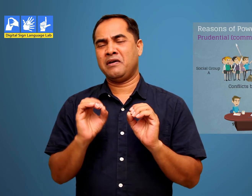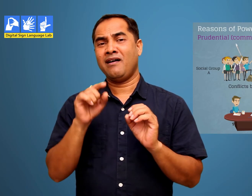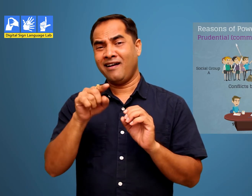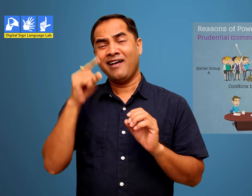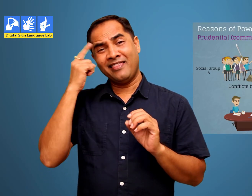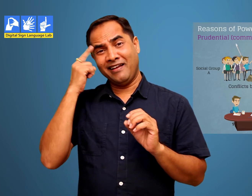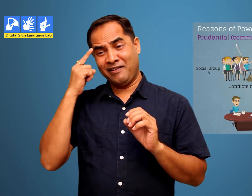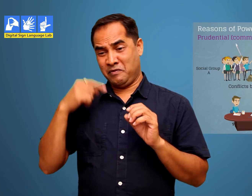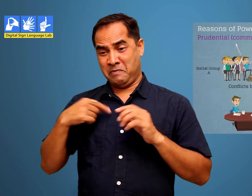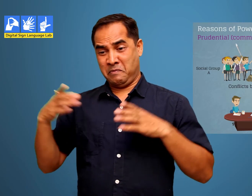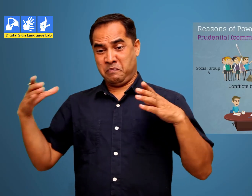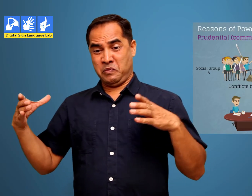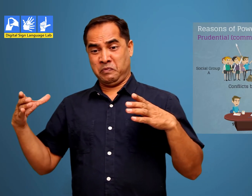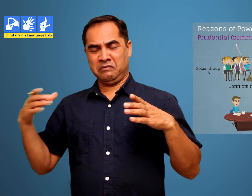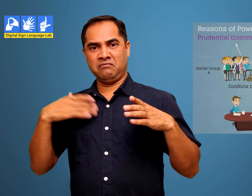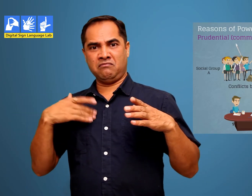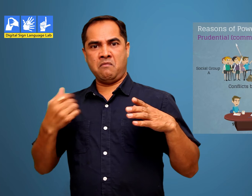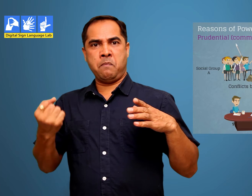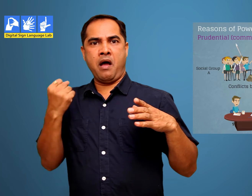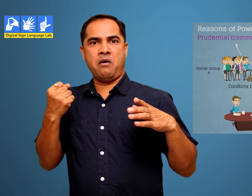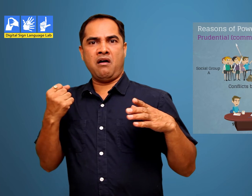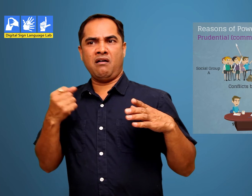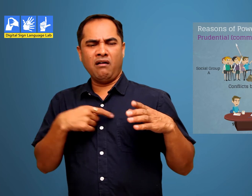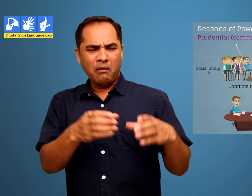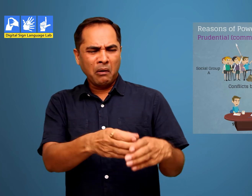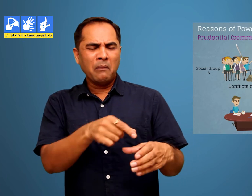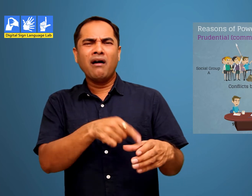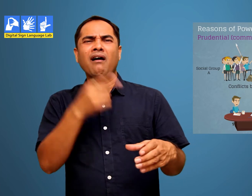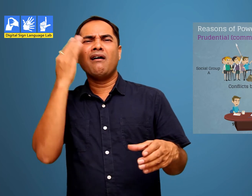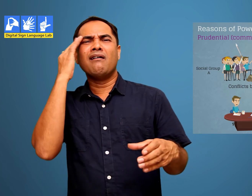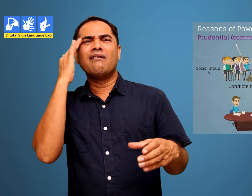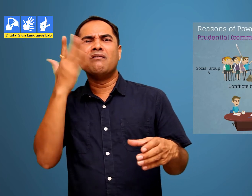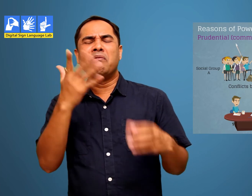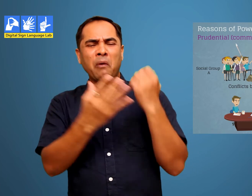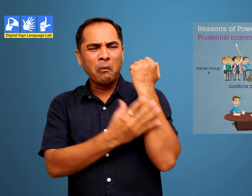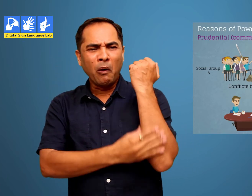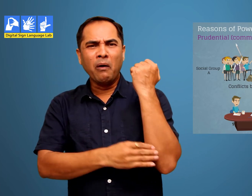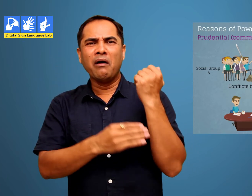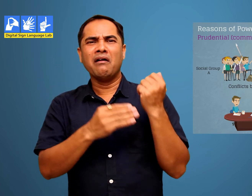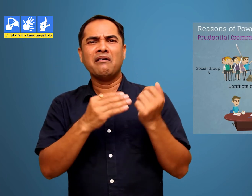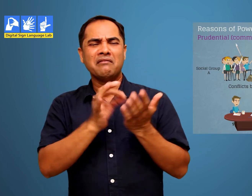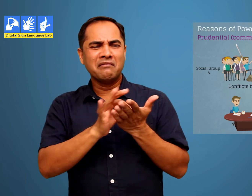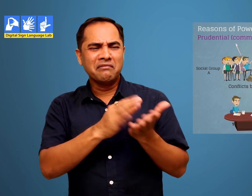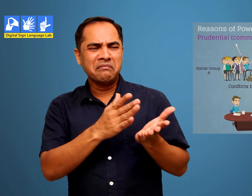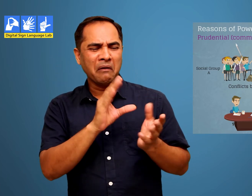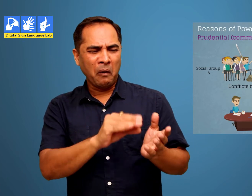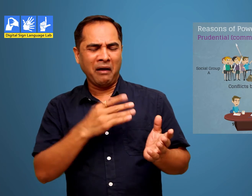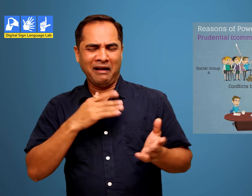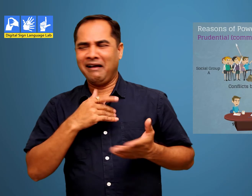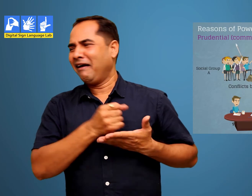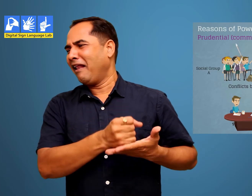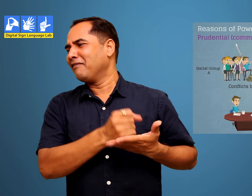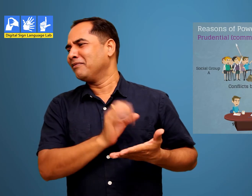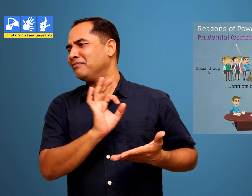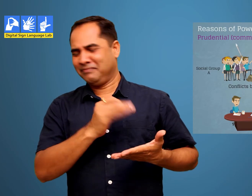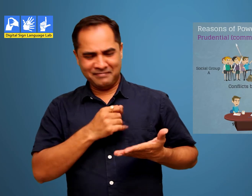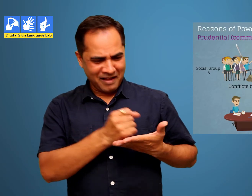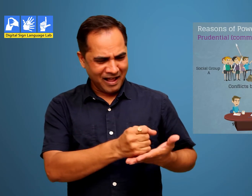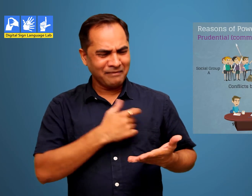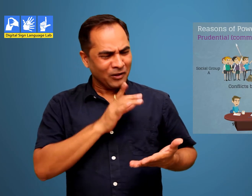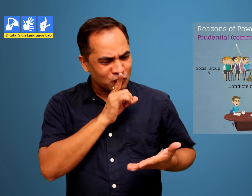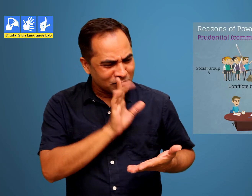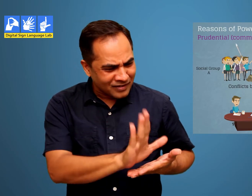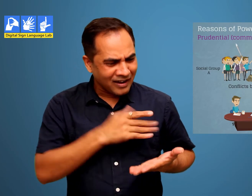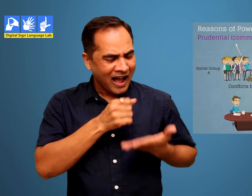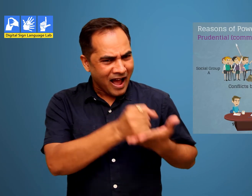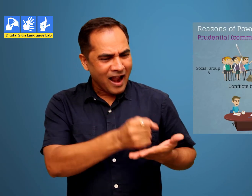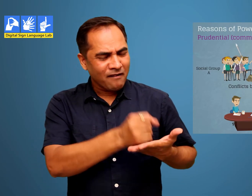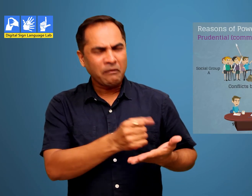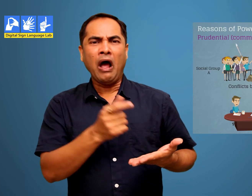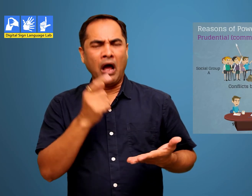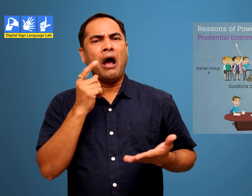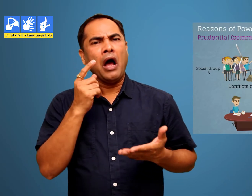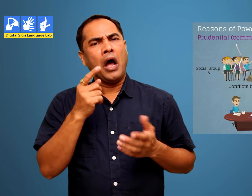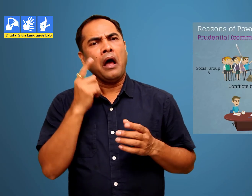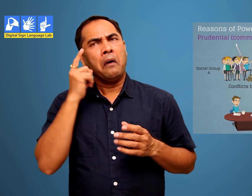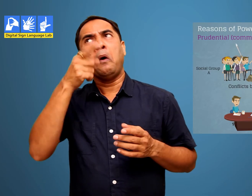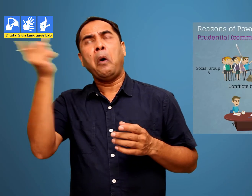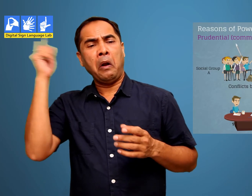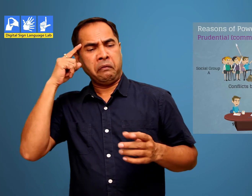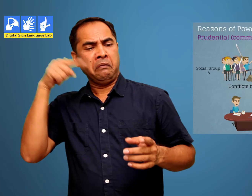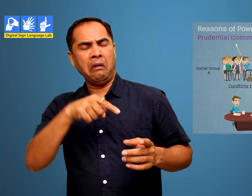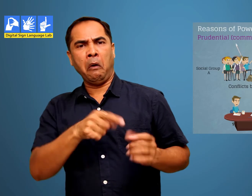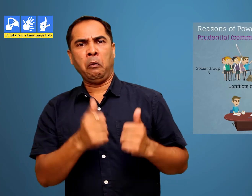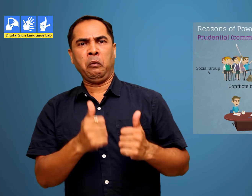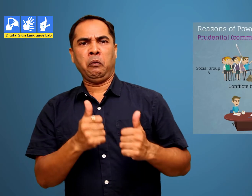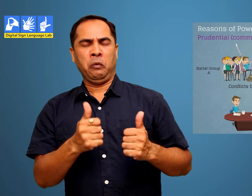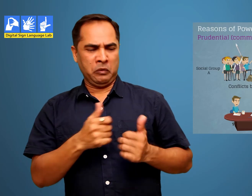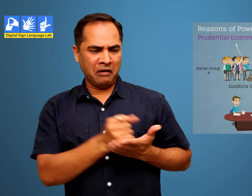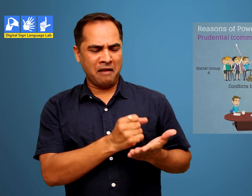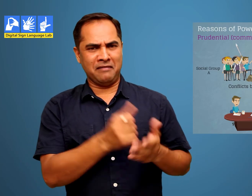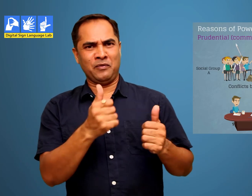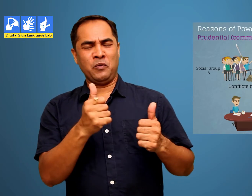will of majority might look like a good idea in the beginning, but it may lead to